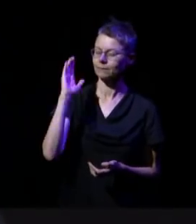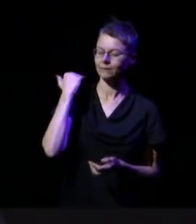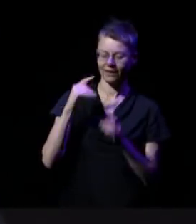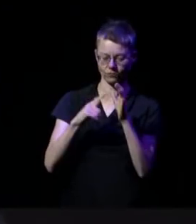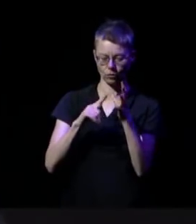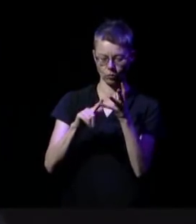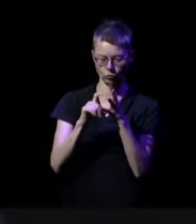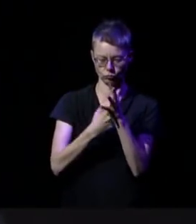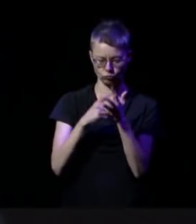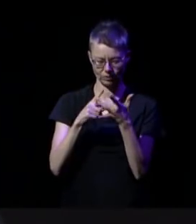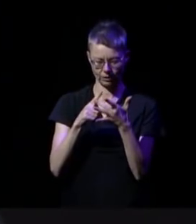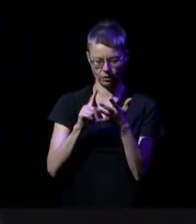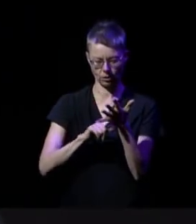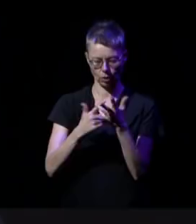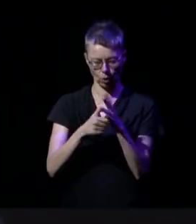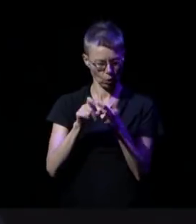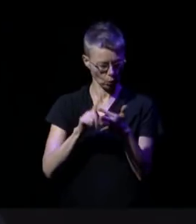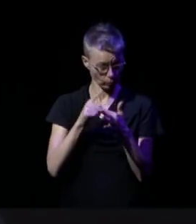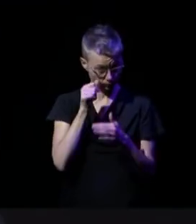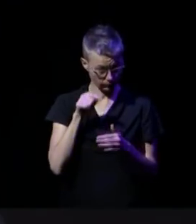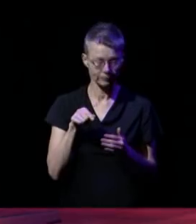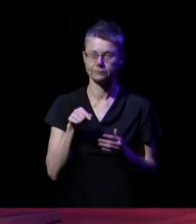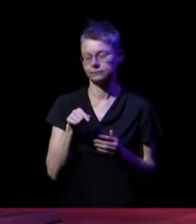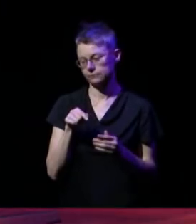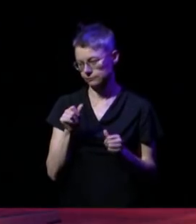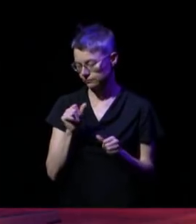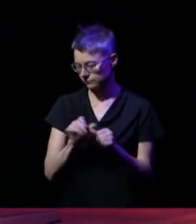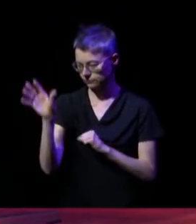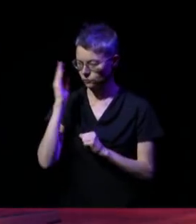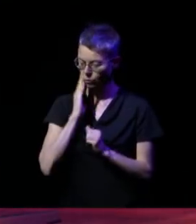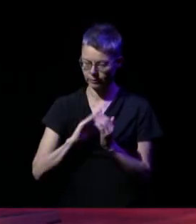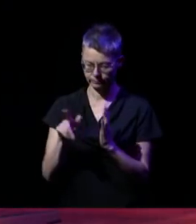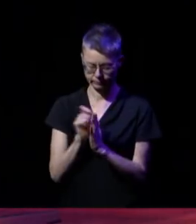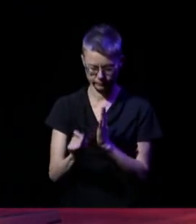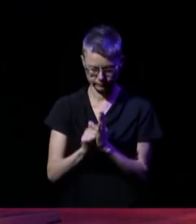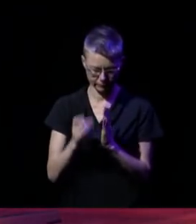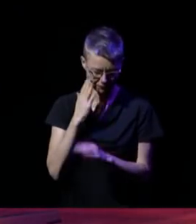Do you know Audre Lord's work? Some of you? Yes. Another great, brilliant woman, feminist, lesbian,